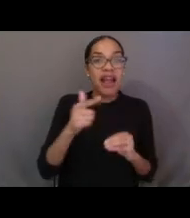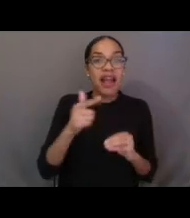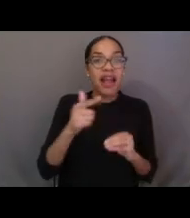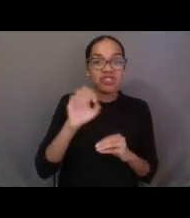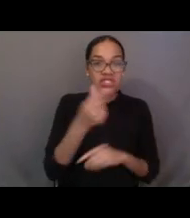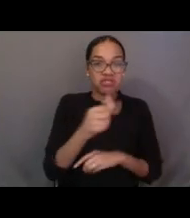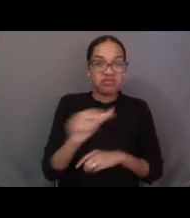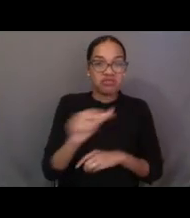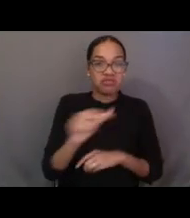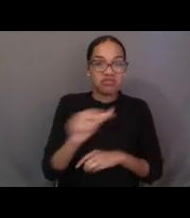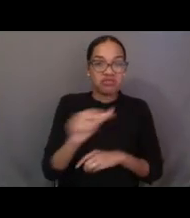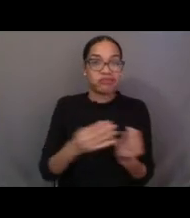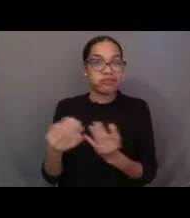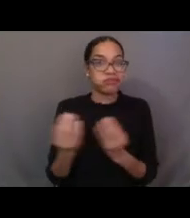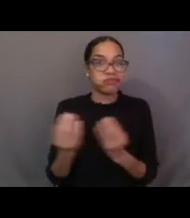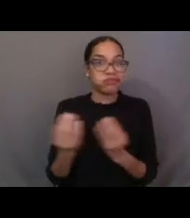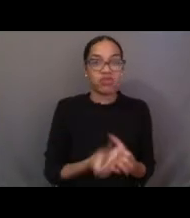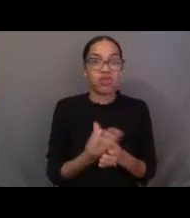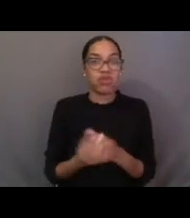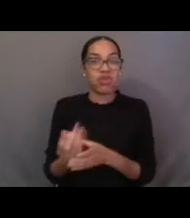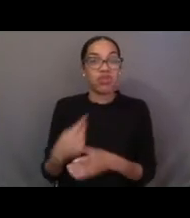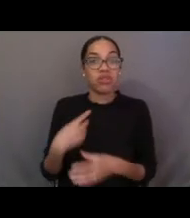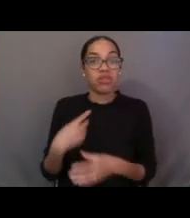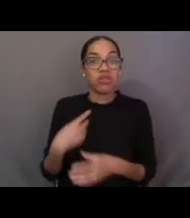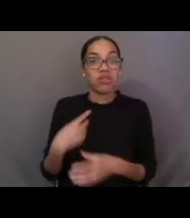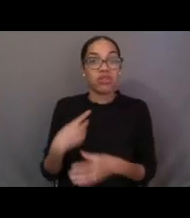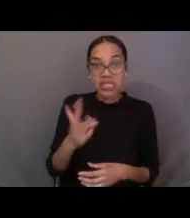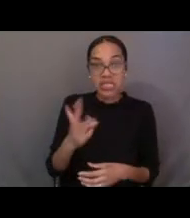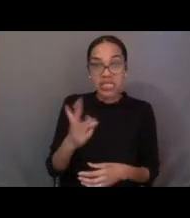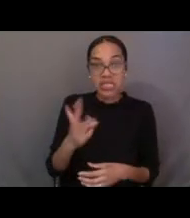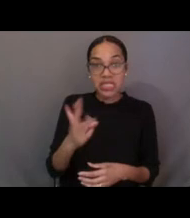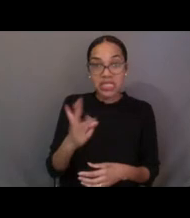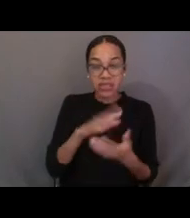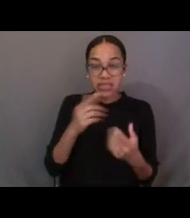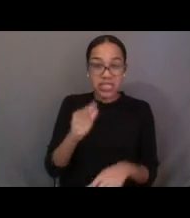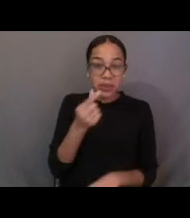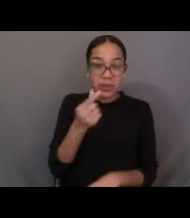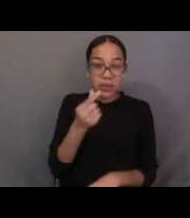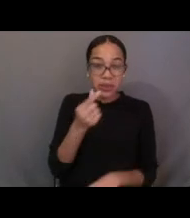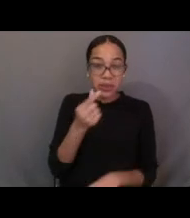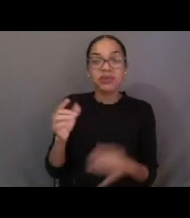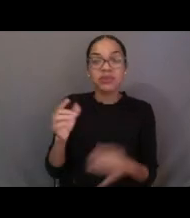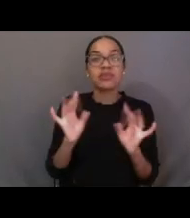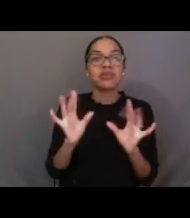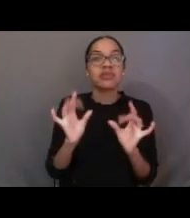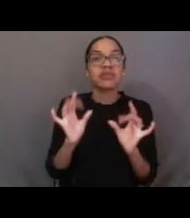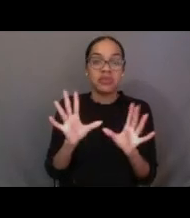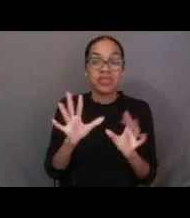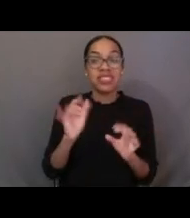That's why sometimes we see green-looking water. And when there's that much algae in the water, it can hurt other organisms.